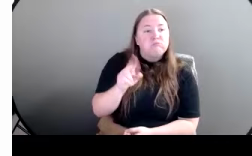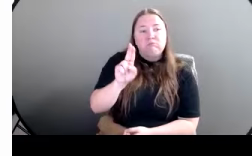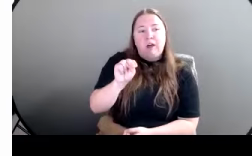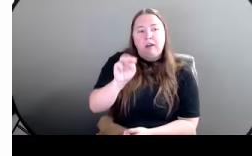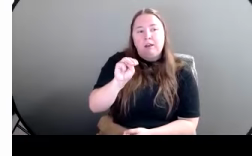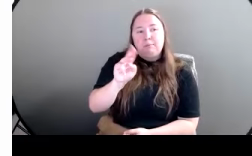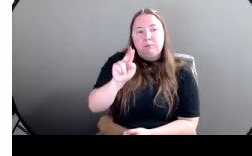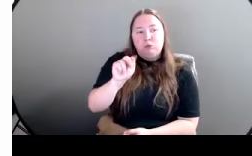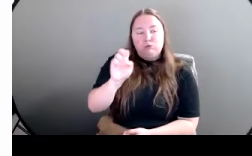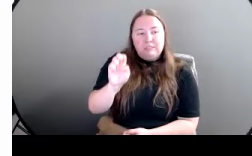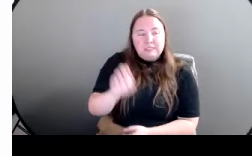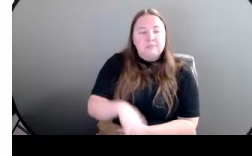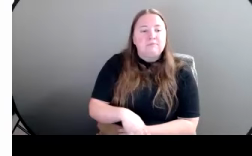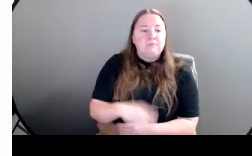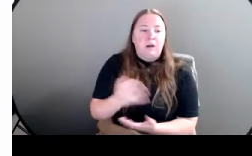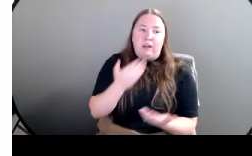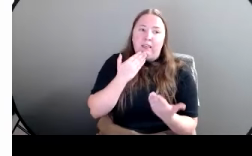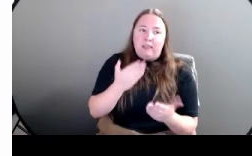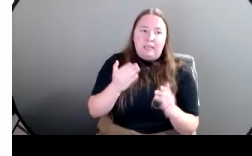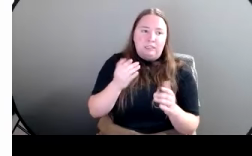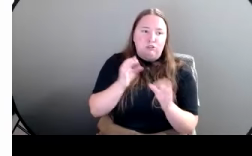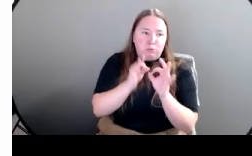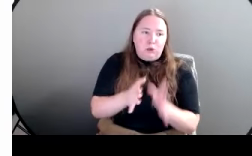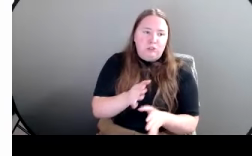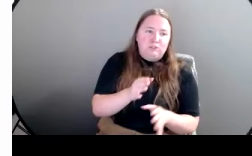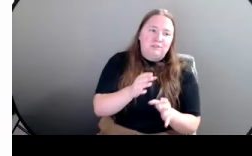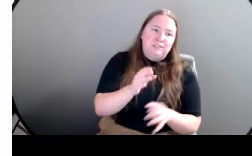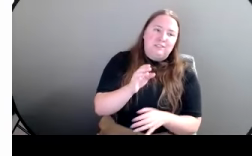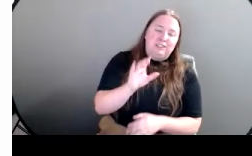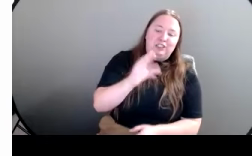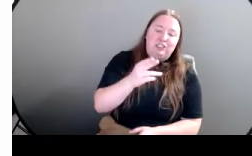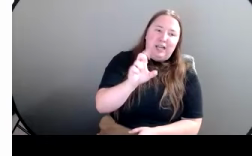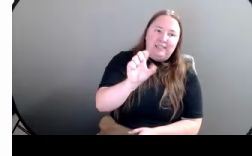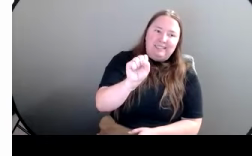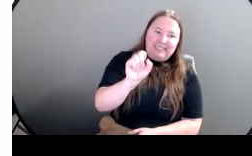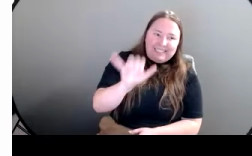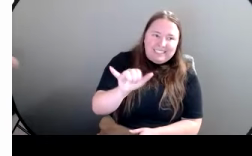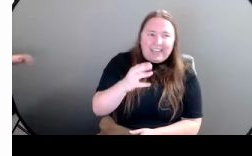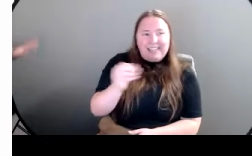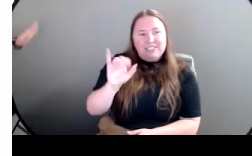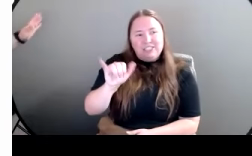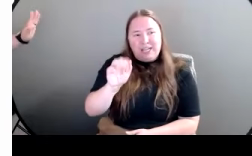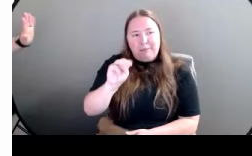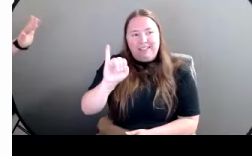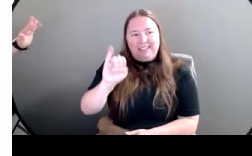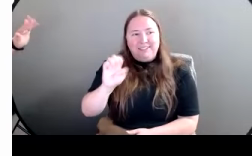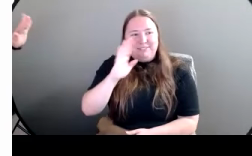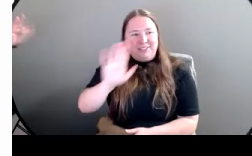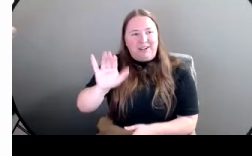I also want to thank our interpreters, Chelsea and Jamie, for your help today. Thank you so much.